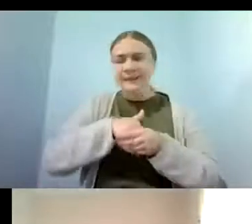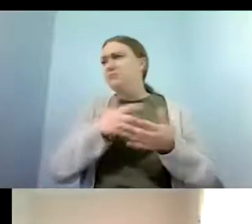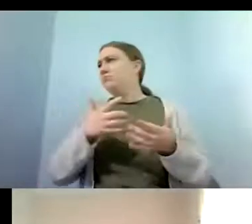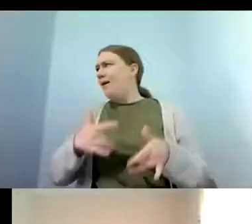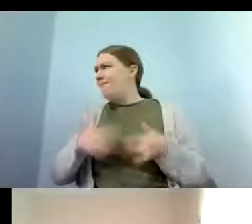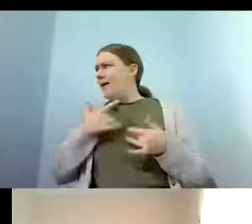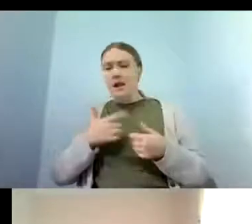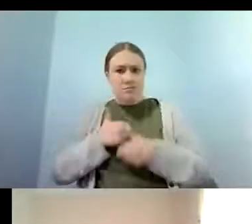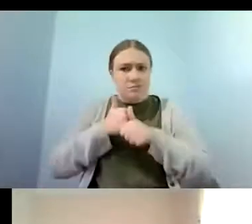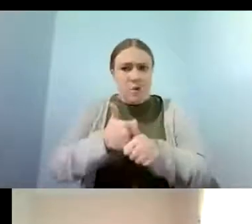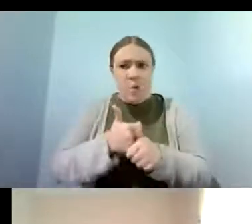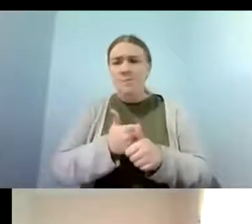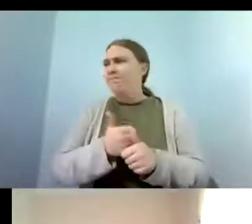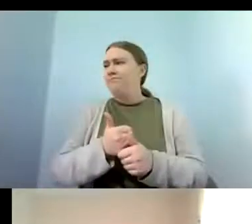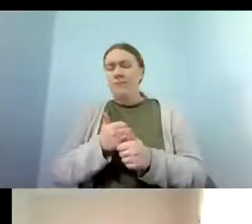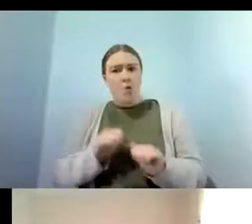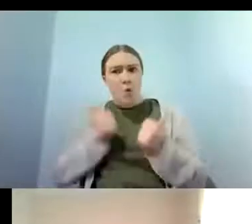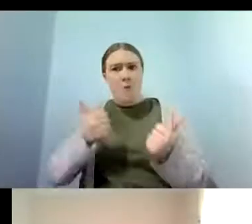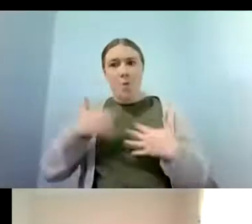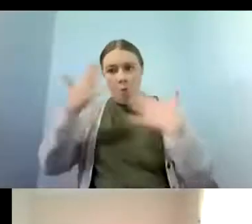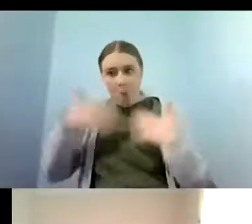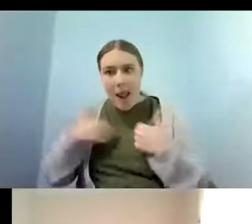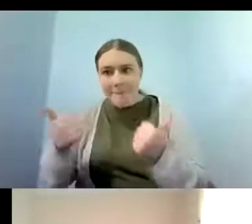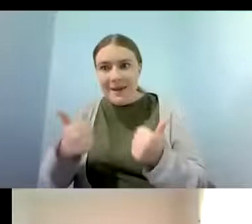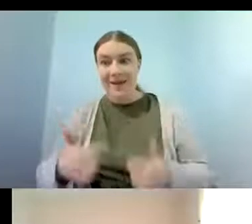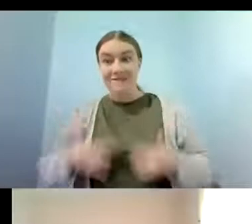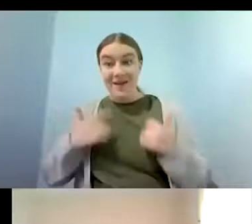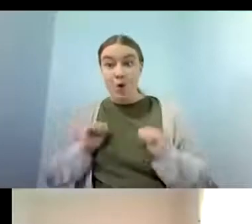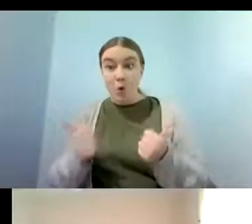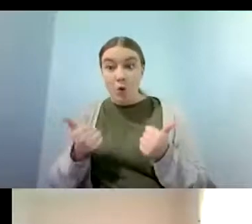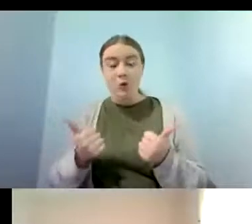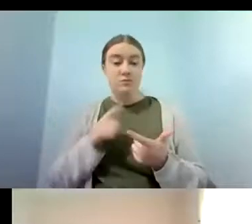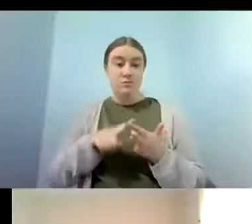well-being and for making us feel good and it can be a great way to learn about the natural